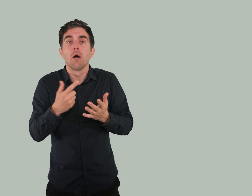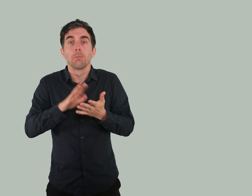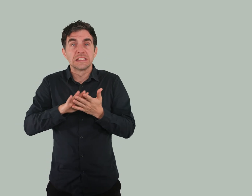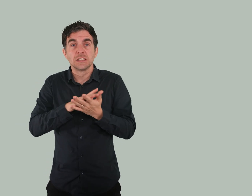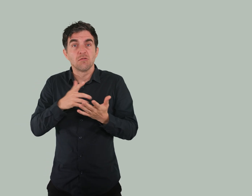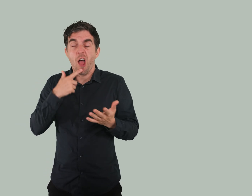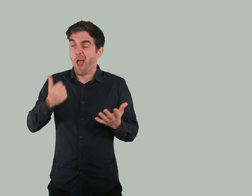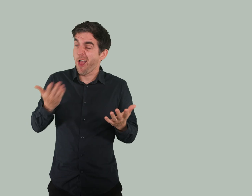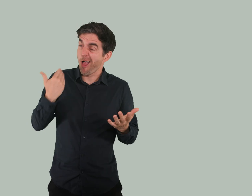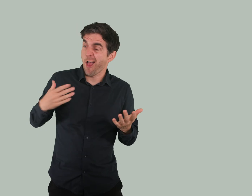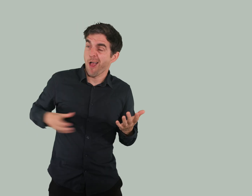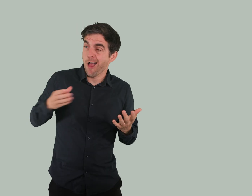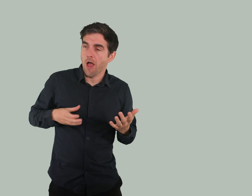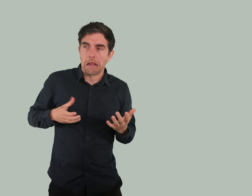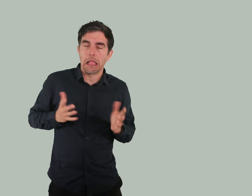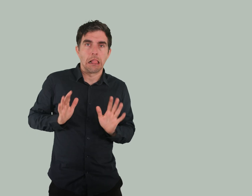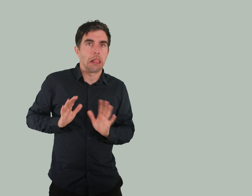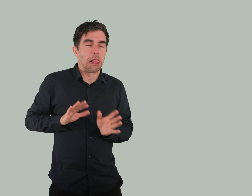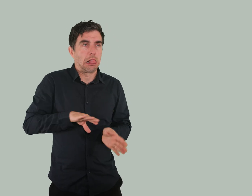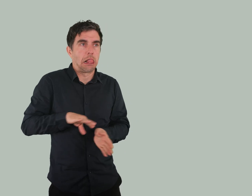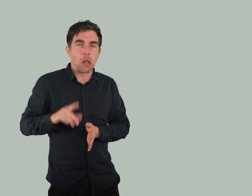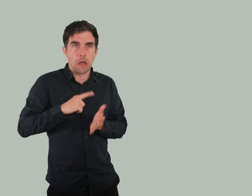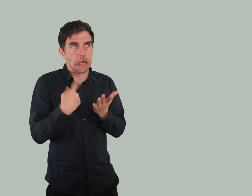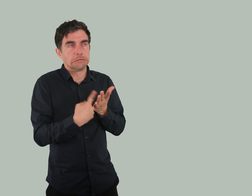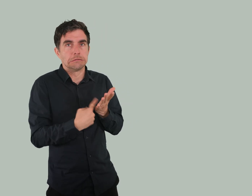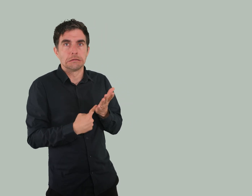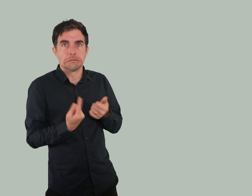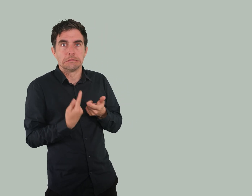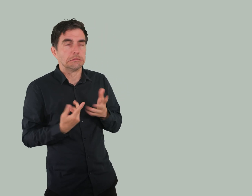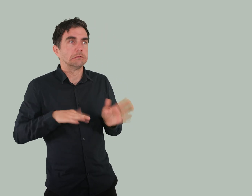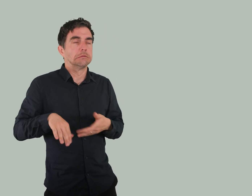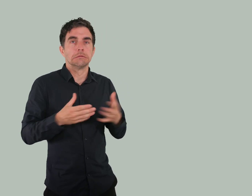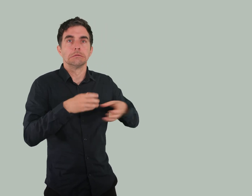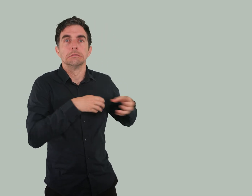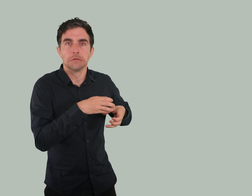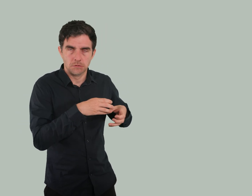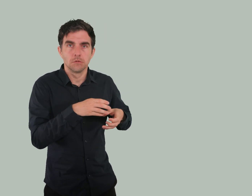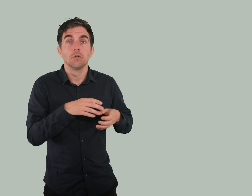have made casual roles less attractive to offer.